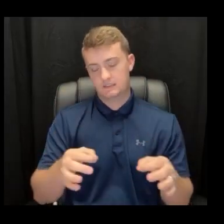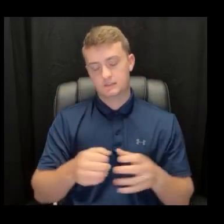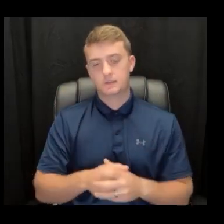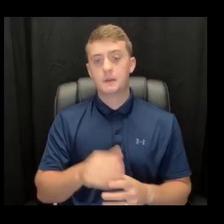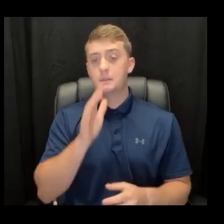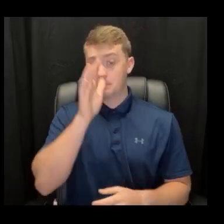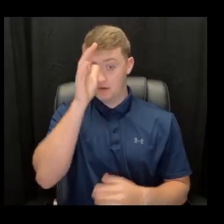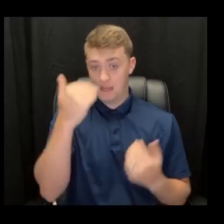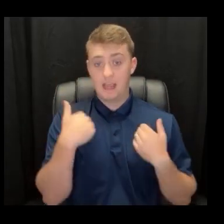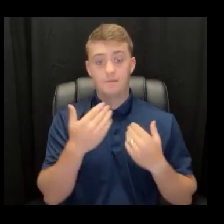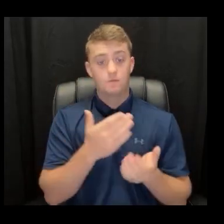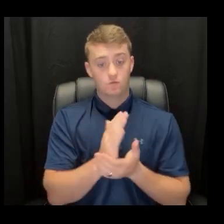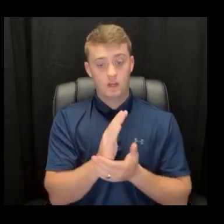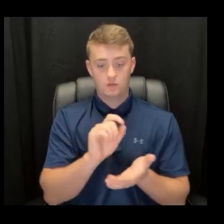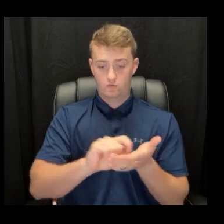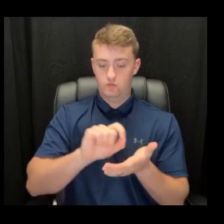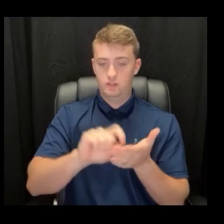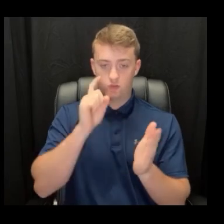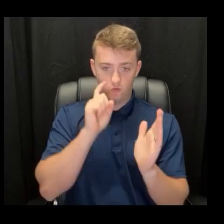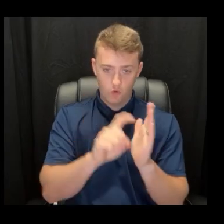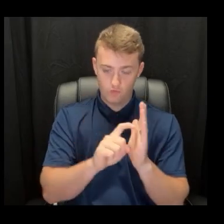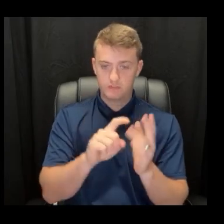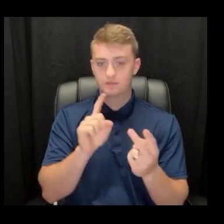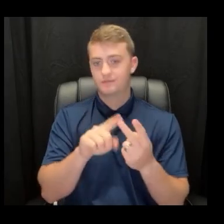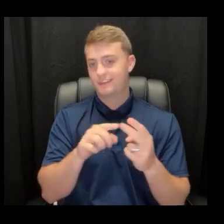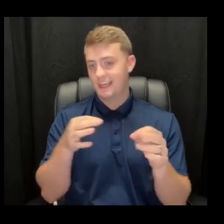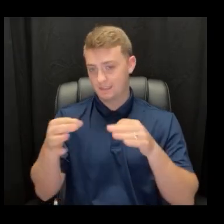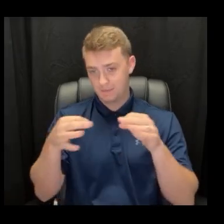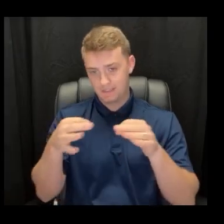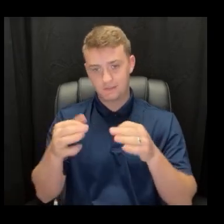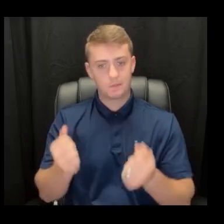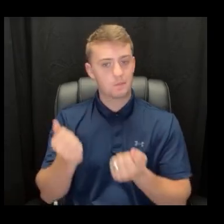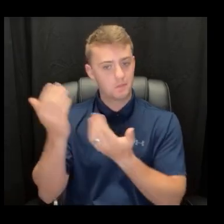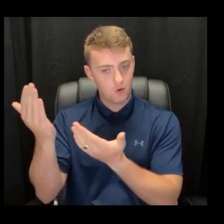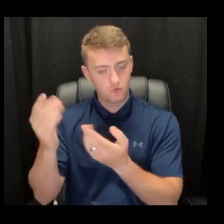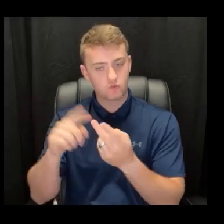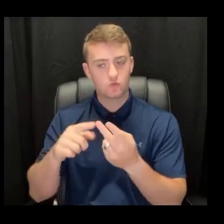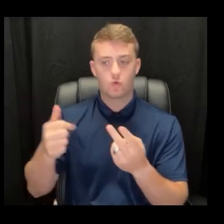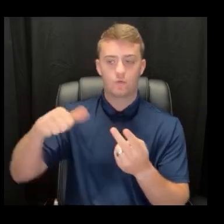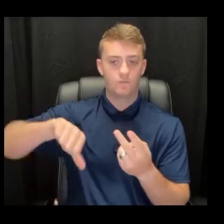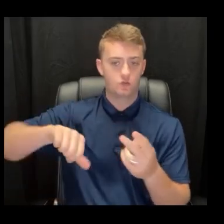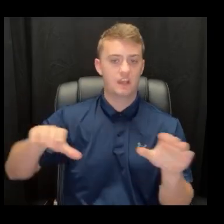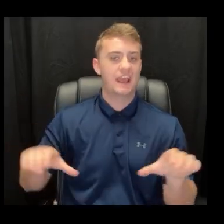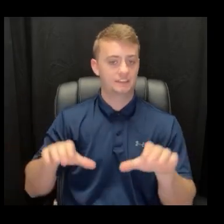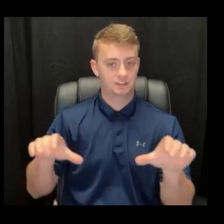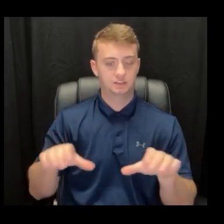have the right to receive written notice and explanations of proposed or refused actions,